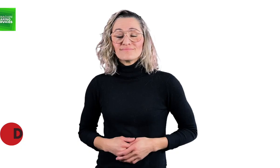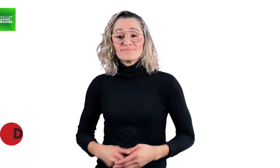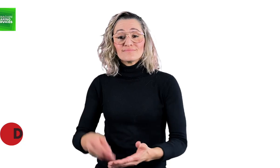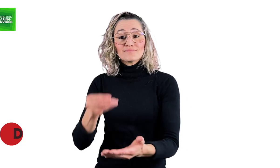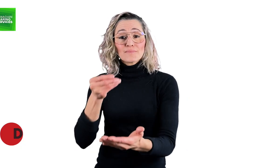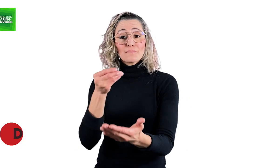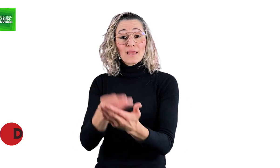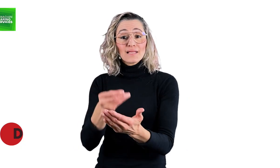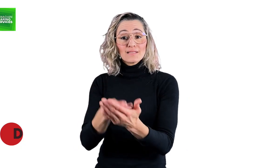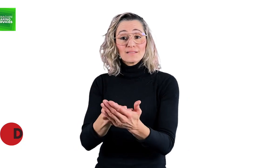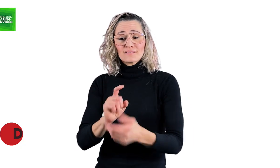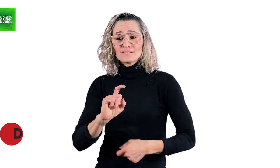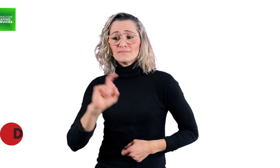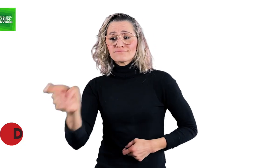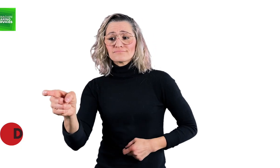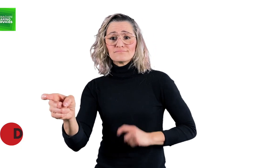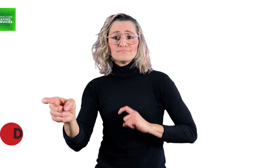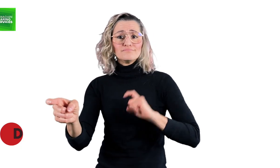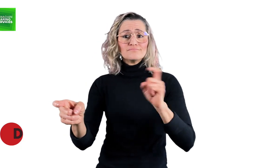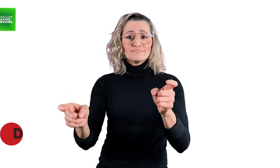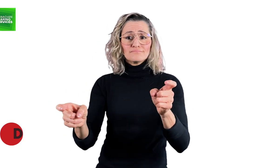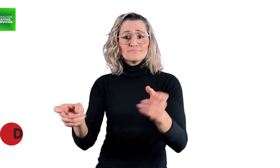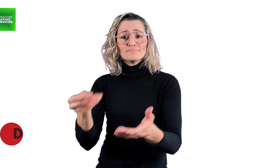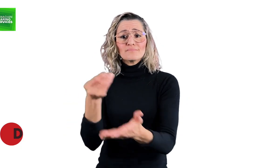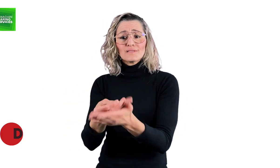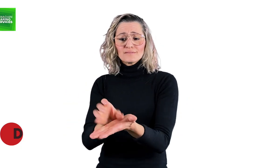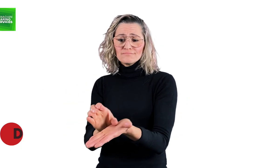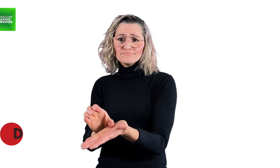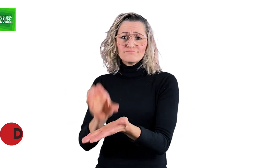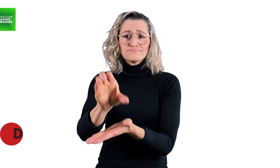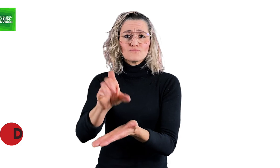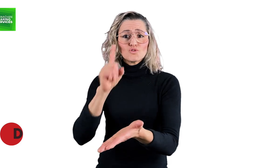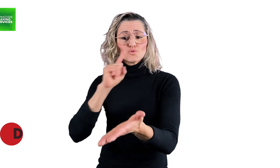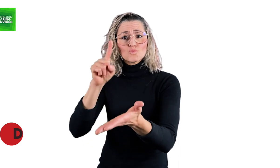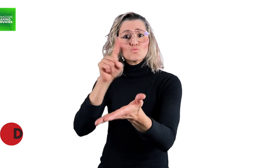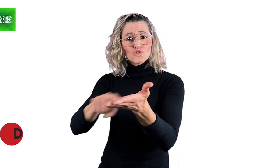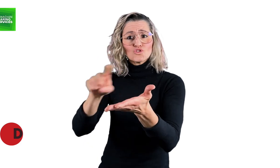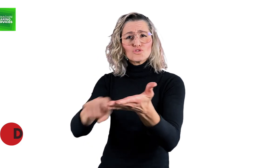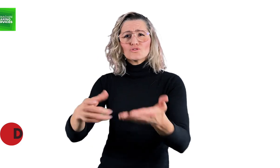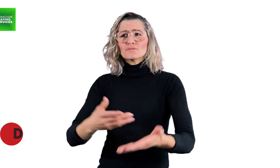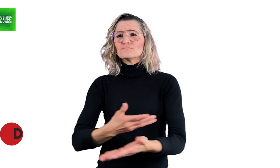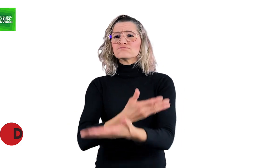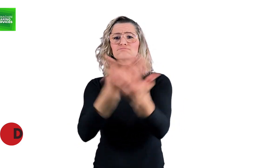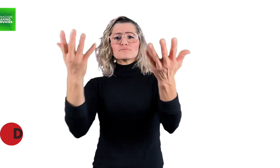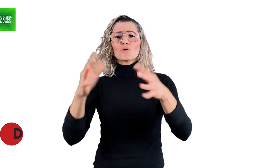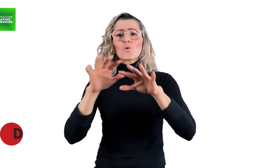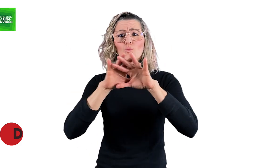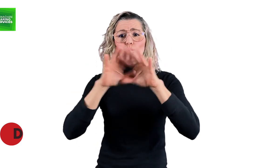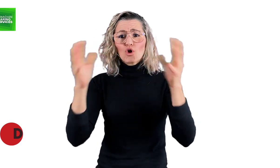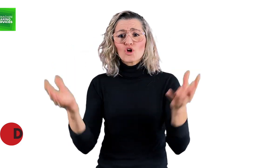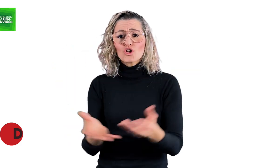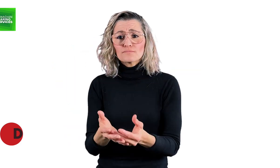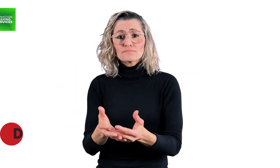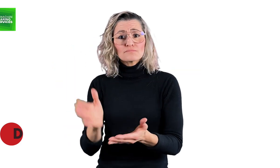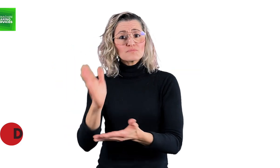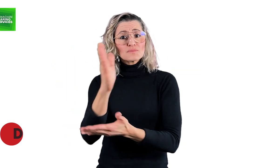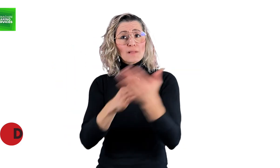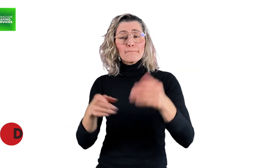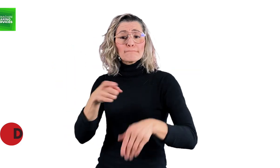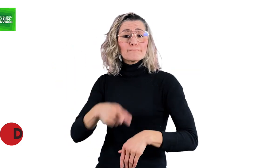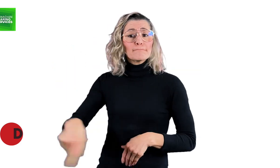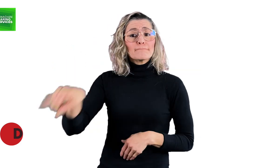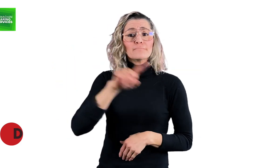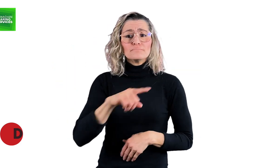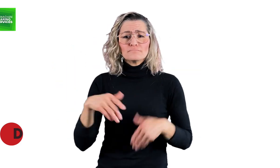Through the research funded by these grants, some of the brightest